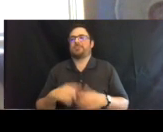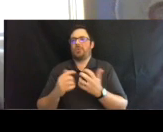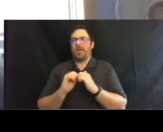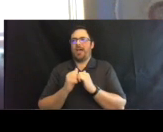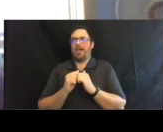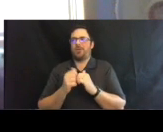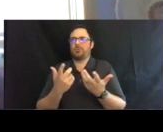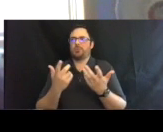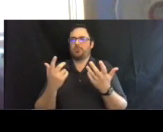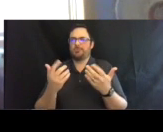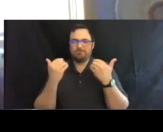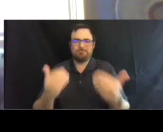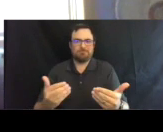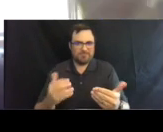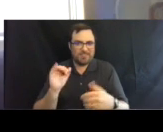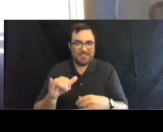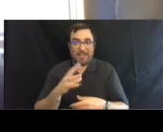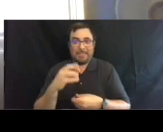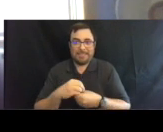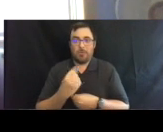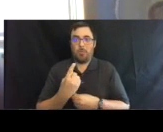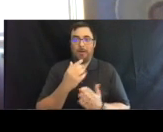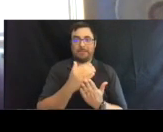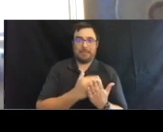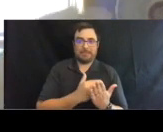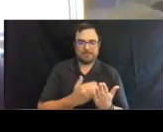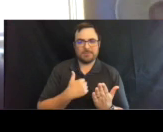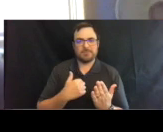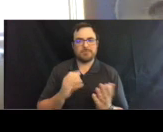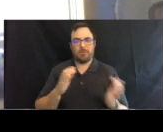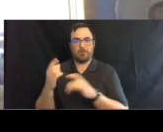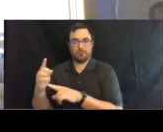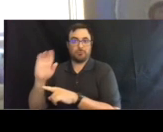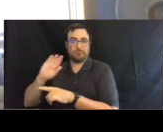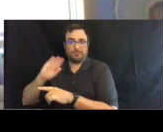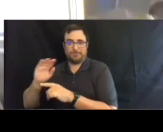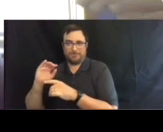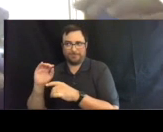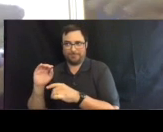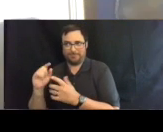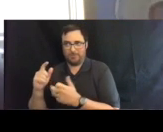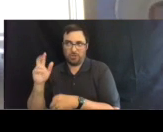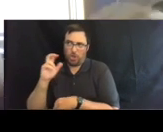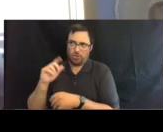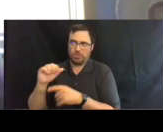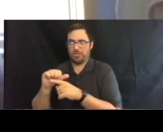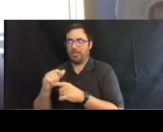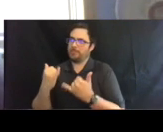into one lesson rather than the old-fashioned way of doing now it's auditory training time now it's language building time